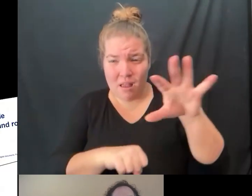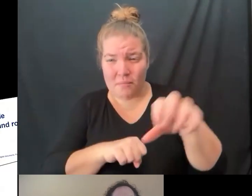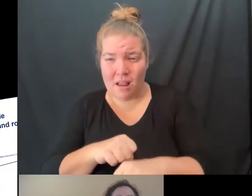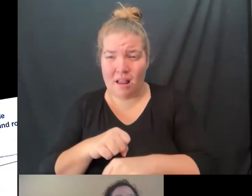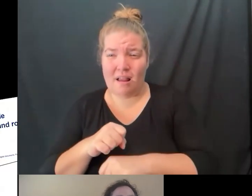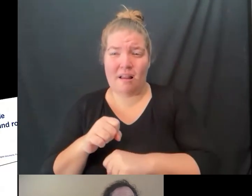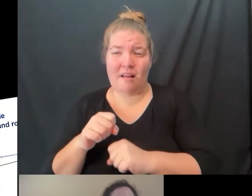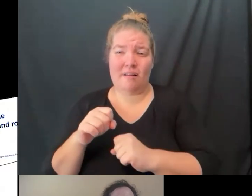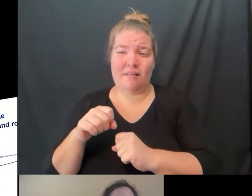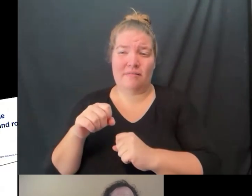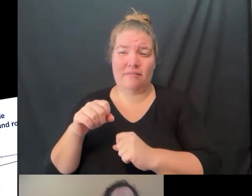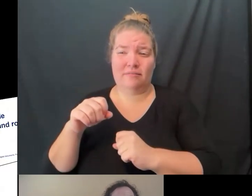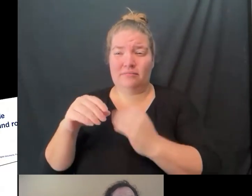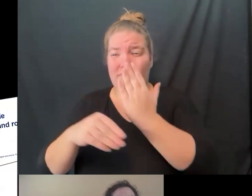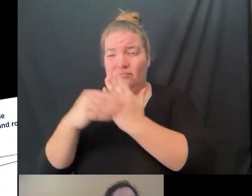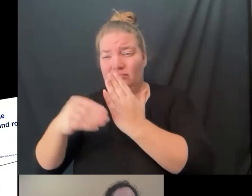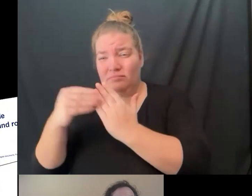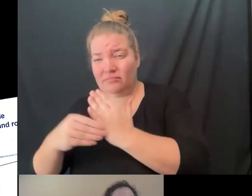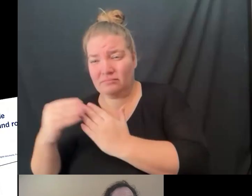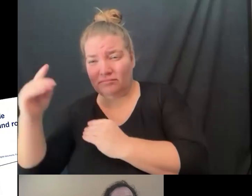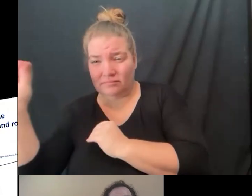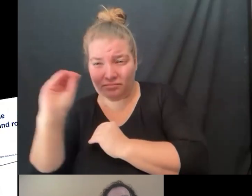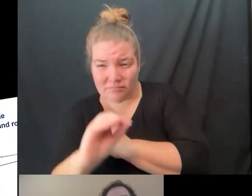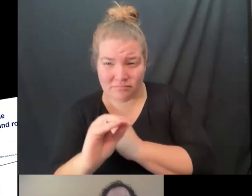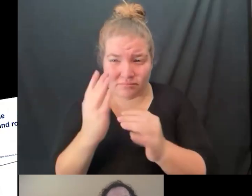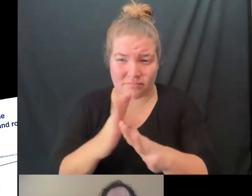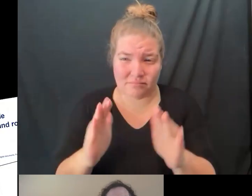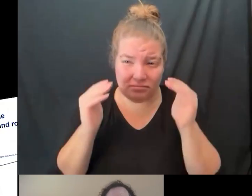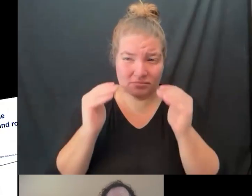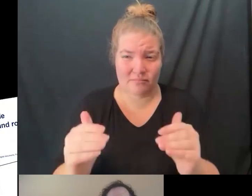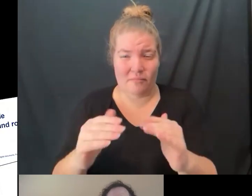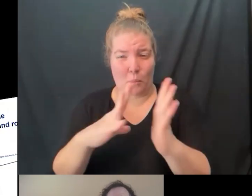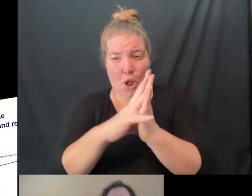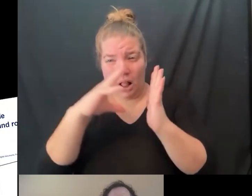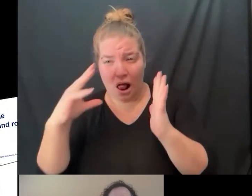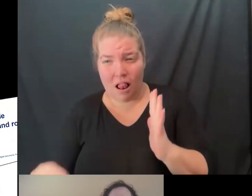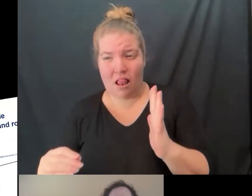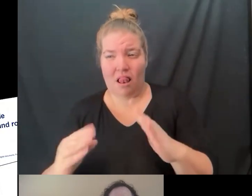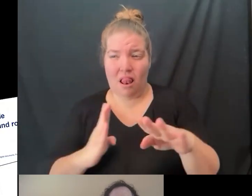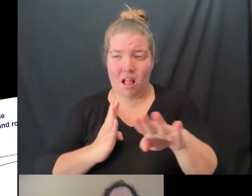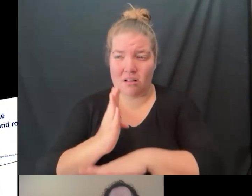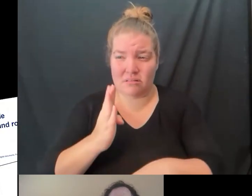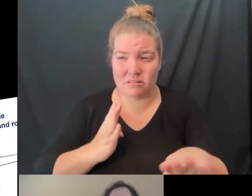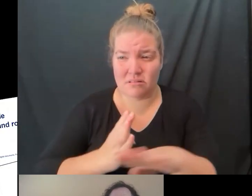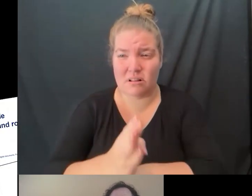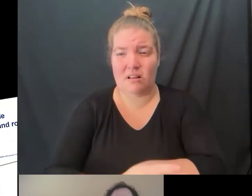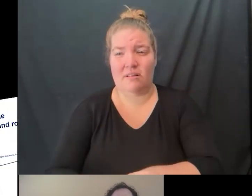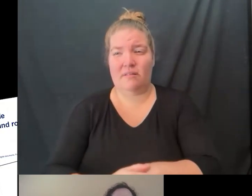an accessible template. So we don't even have to teach them how to make an accessible document. We just teach them how not to break our template.